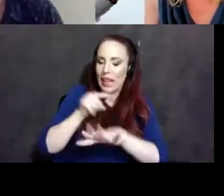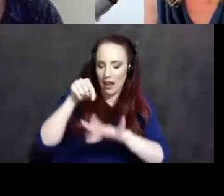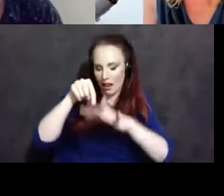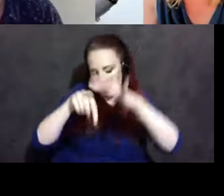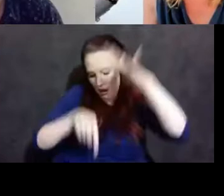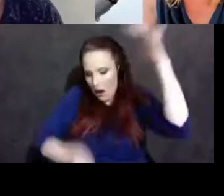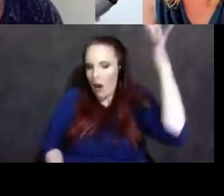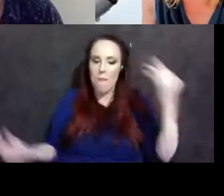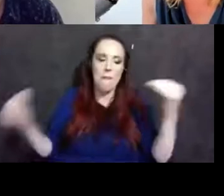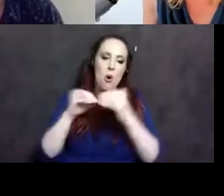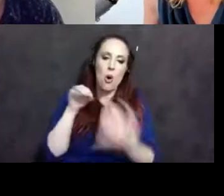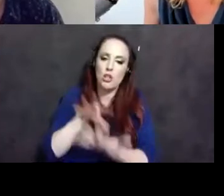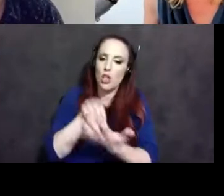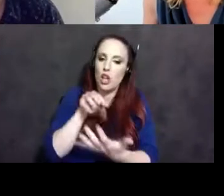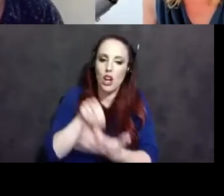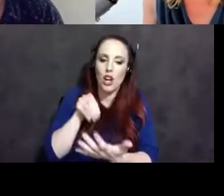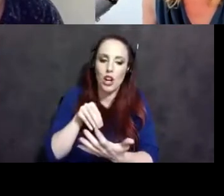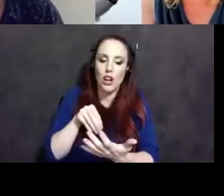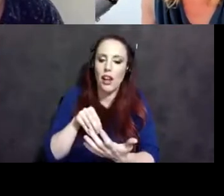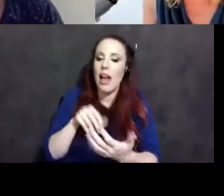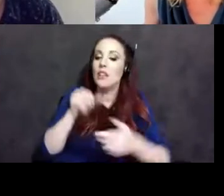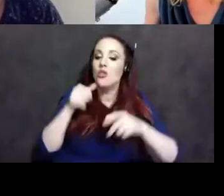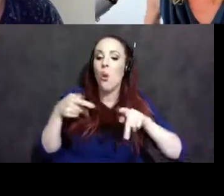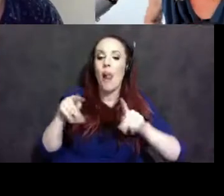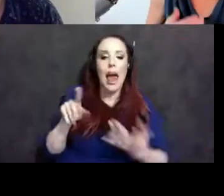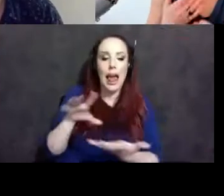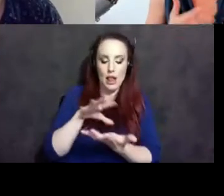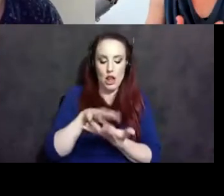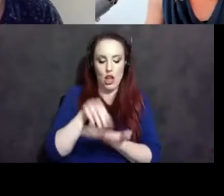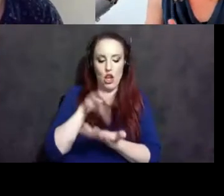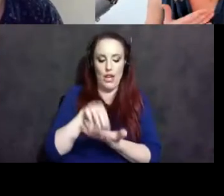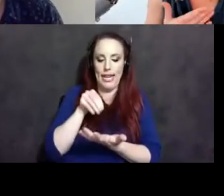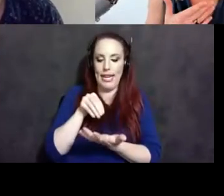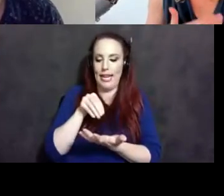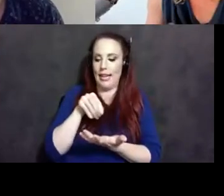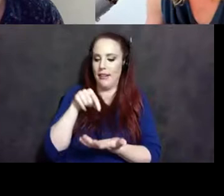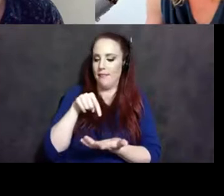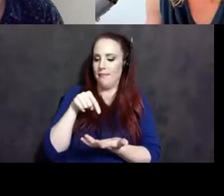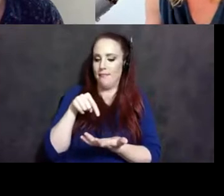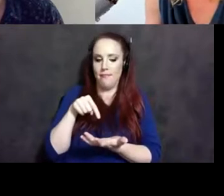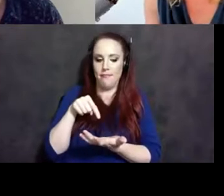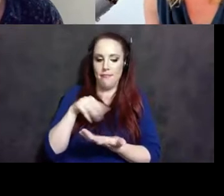And also, don't let learning be a barrier to action.